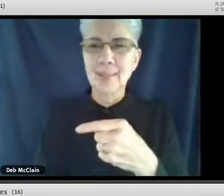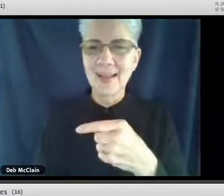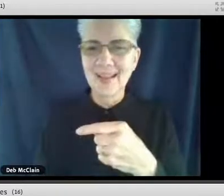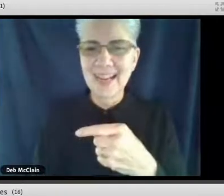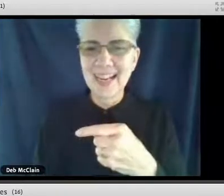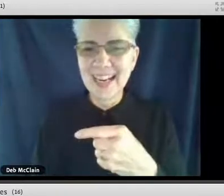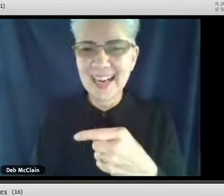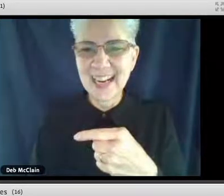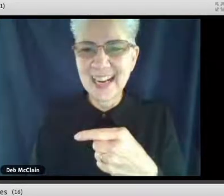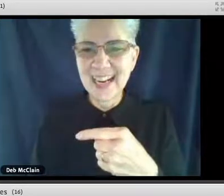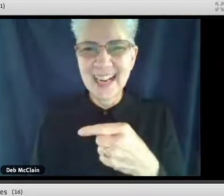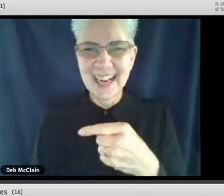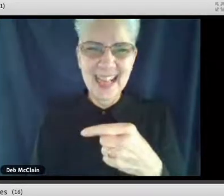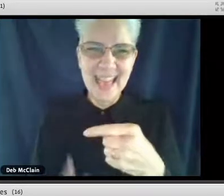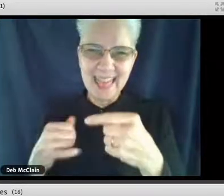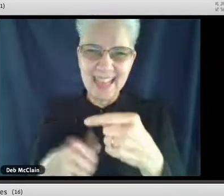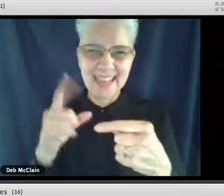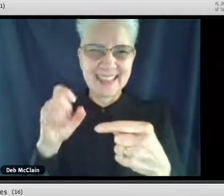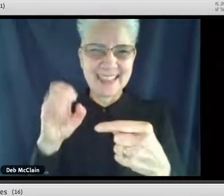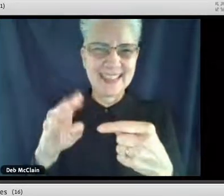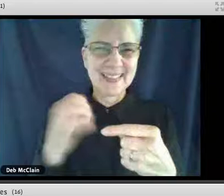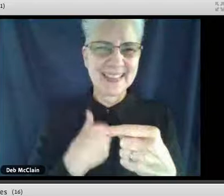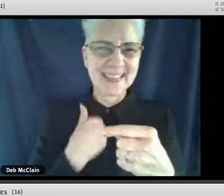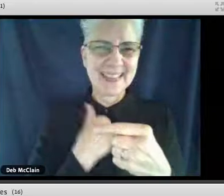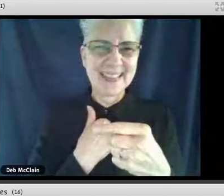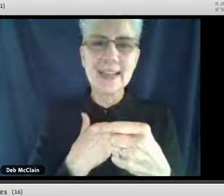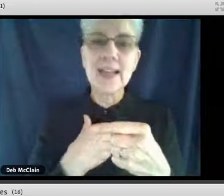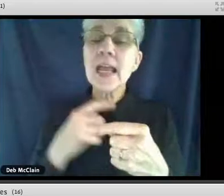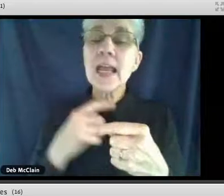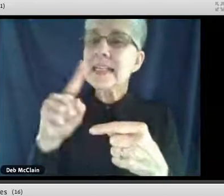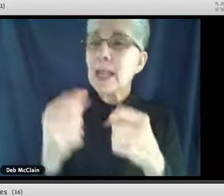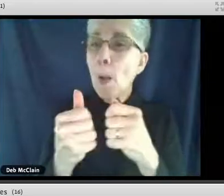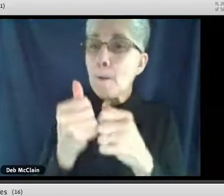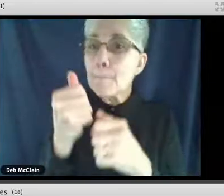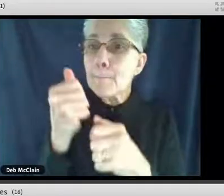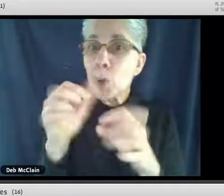Sorry, Deb. The single most important thing I want you